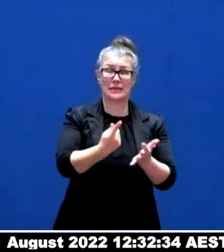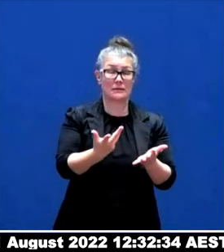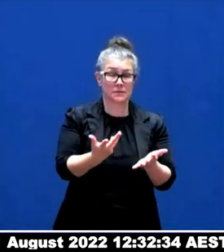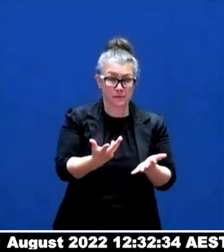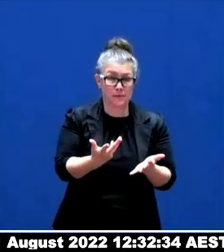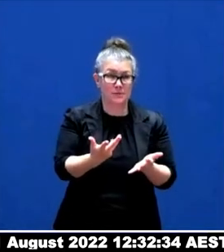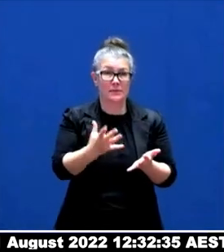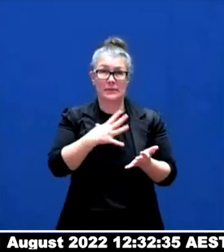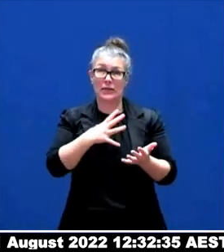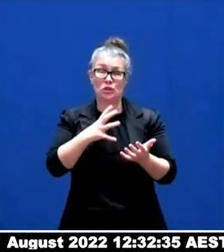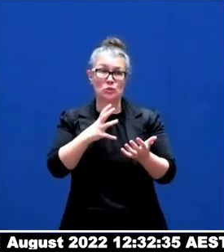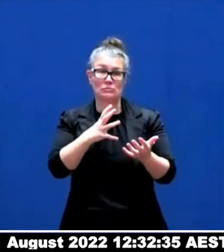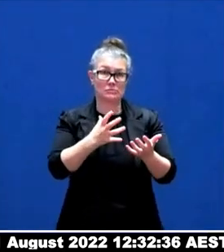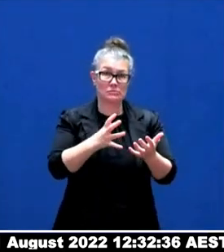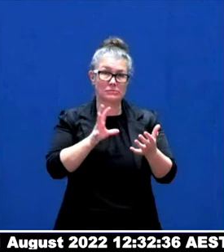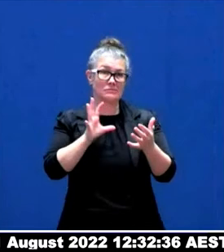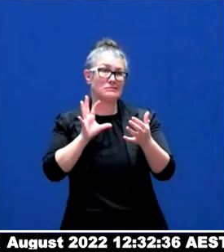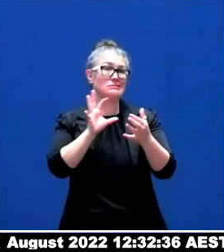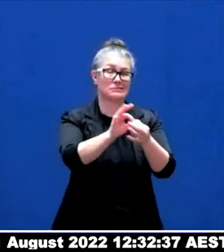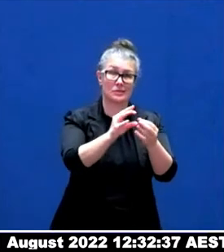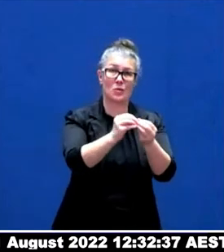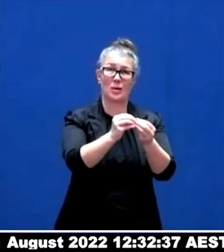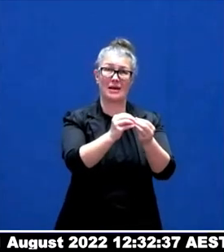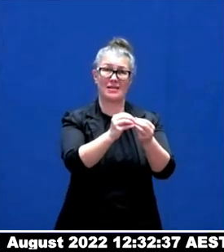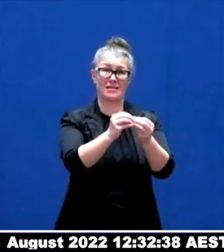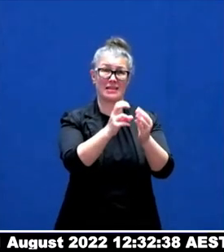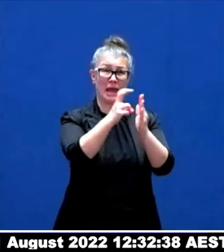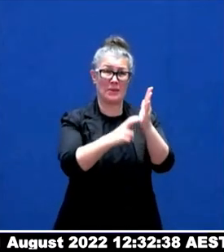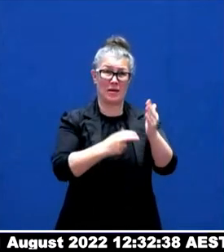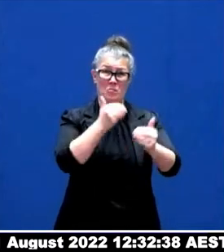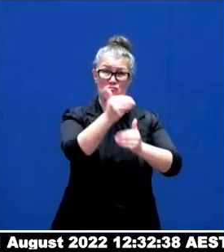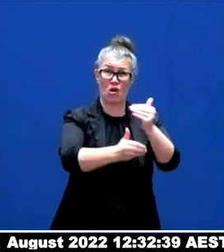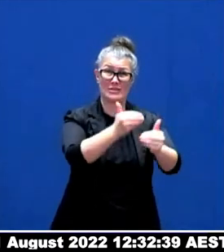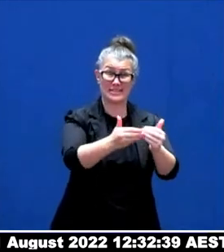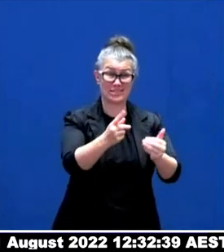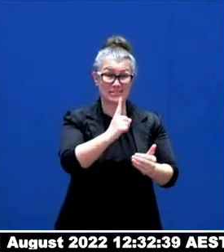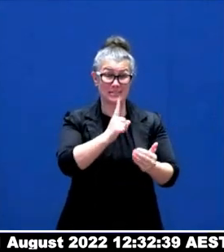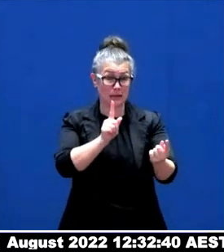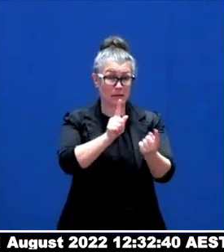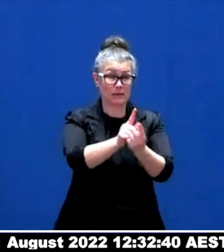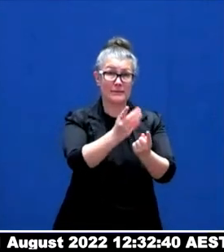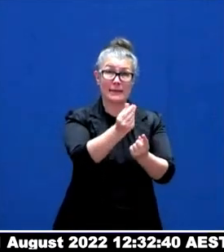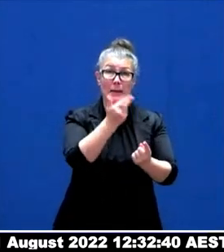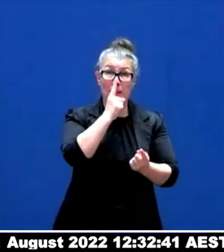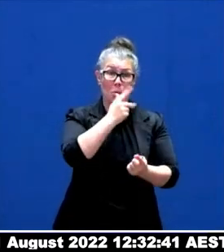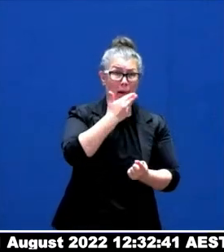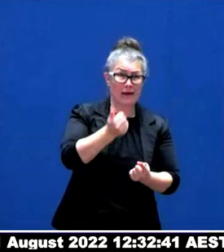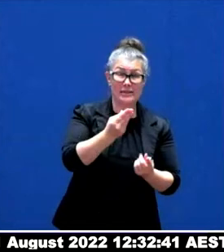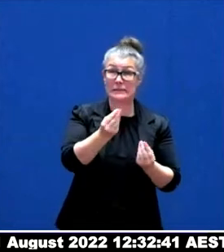the system, or the application process. So she said some people are lovely but some people she engaged with, she just had this